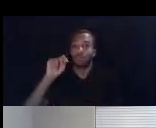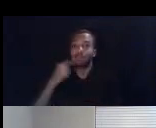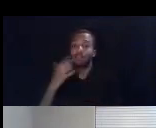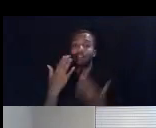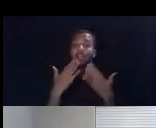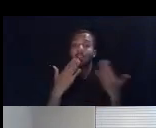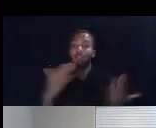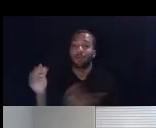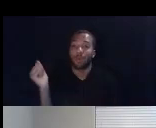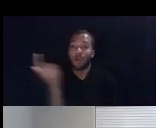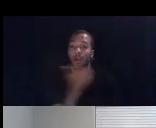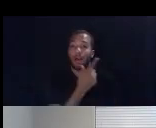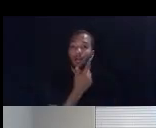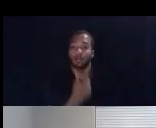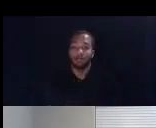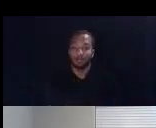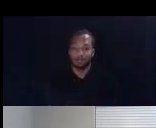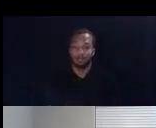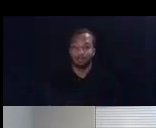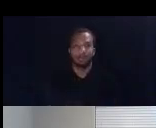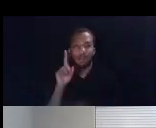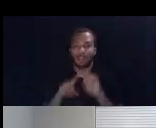but couldn't do that in the chat. So thank you, Tina.